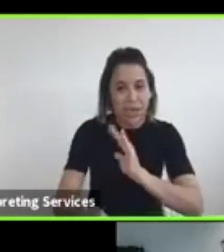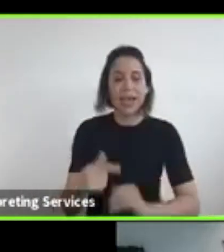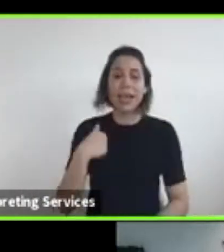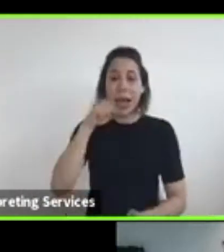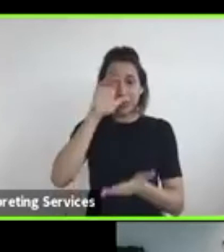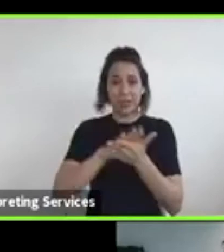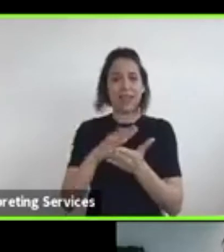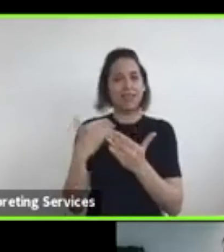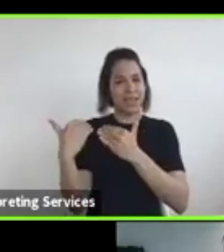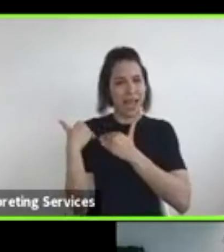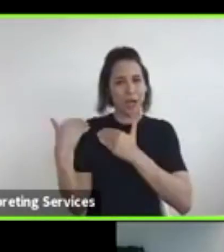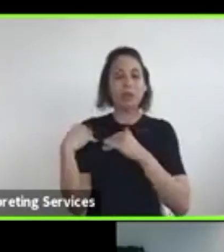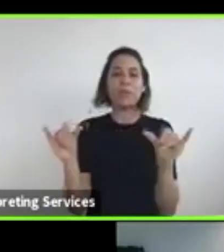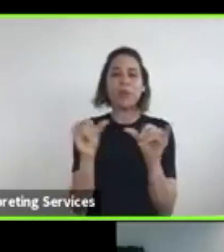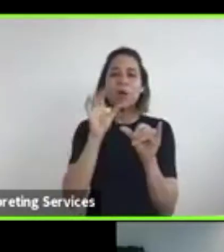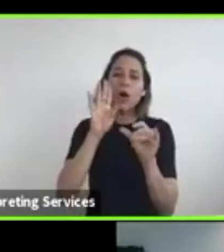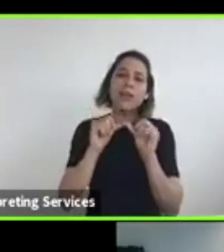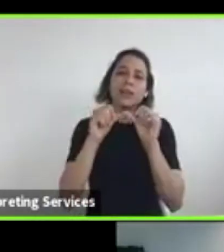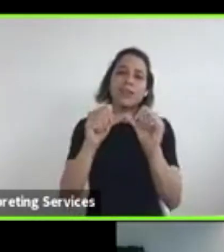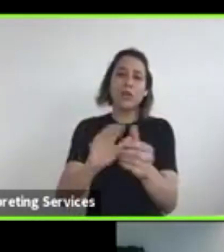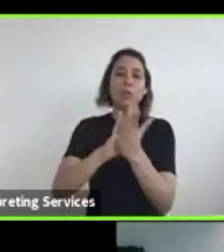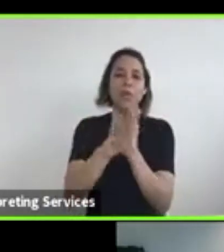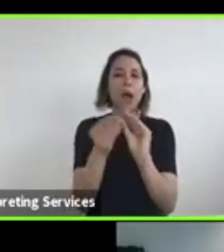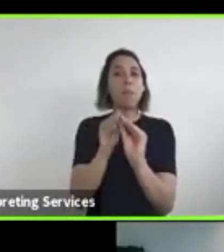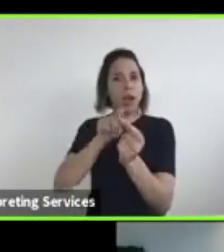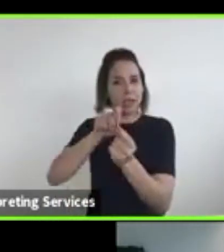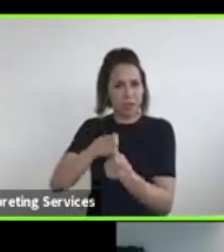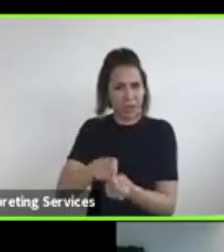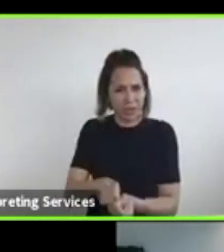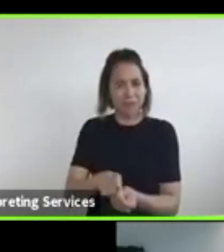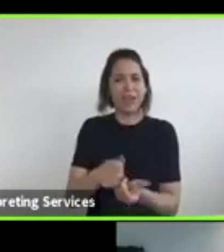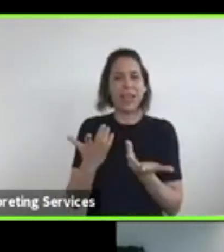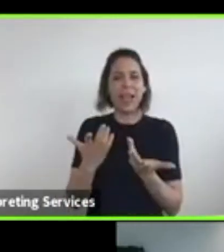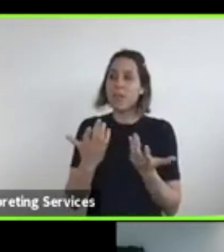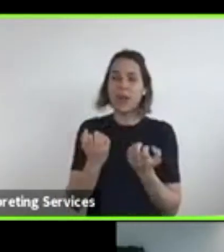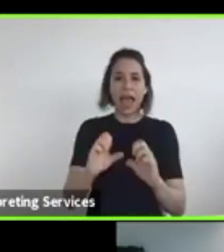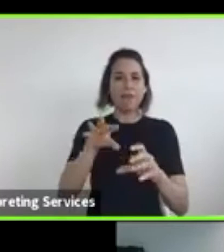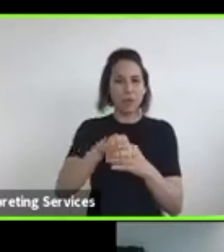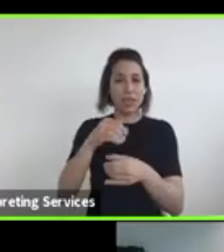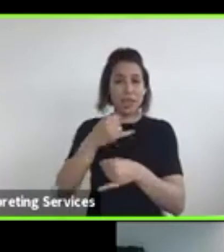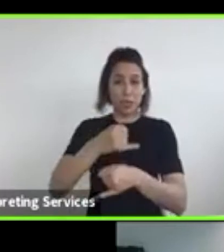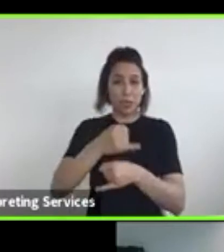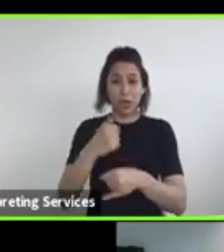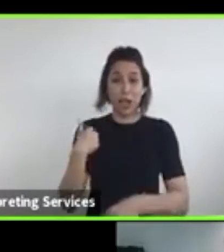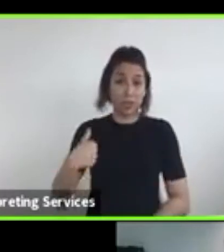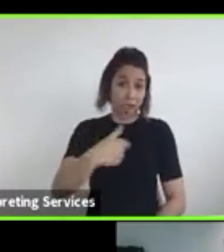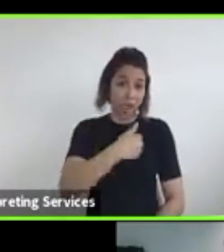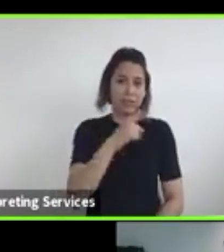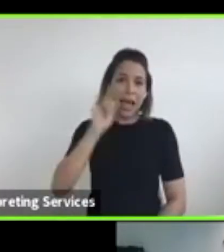MEASURES, CONTINUE TO BECOME, EVEN MORE SPECIFIC. AND I THINK, THAT FOR INSTITUTIONS, AND PRESENTERS --THAT'S ABSOLUTELY NECESSARY.